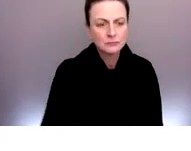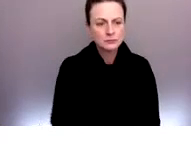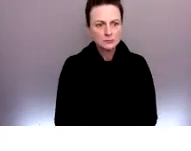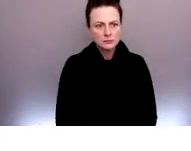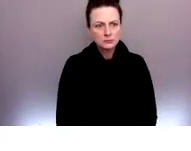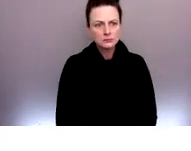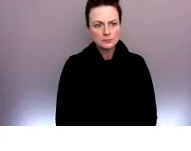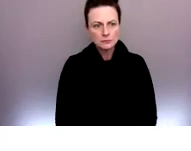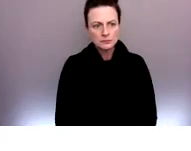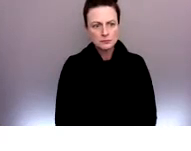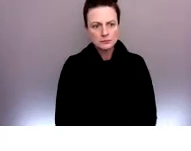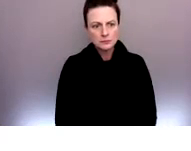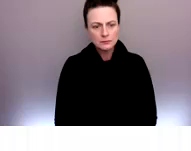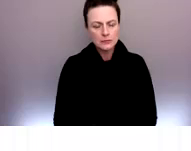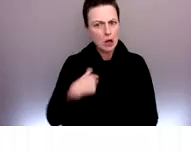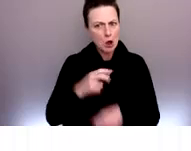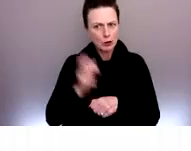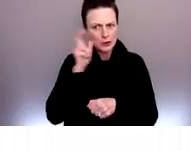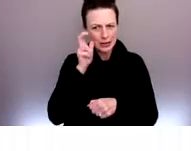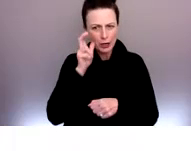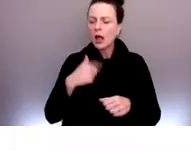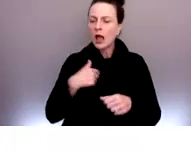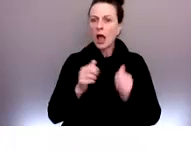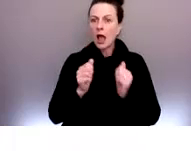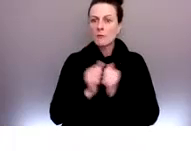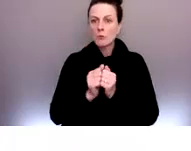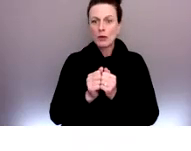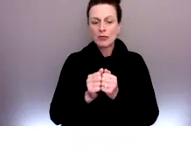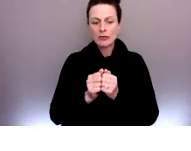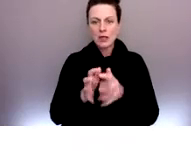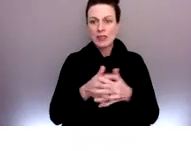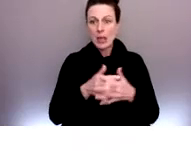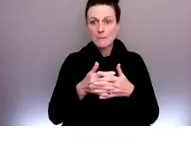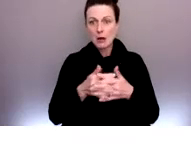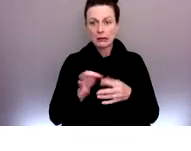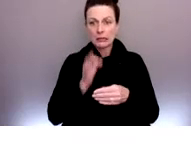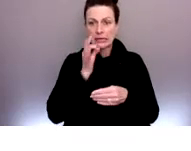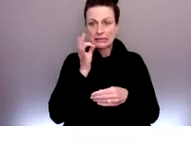I am with the American Indian Vocational Rehabilitation Training and Technical